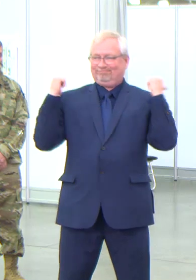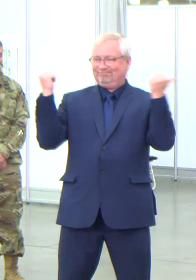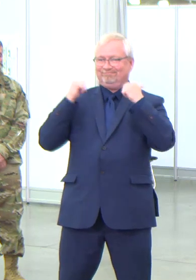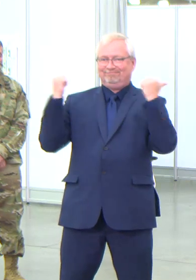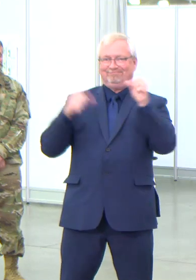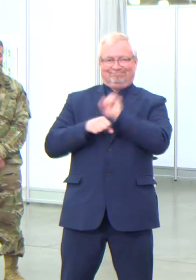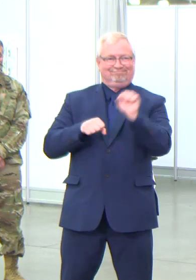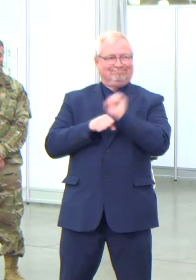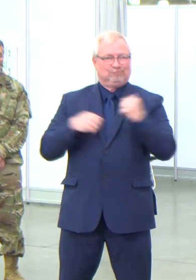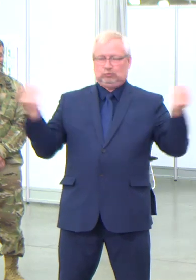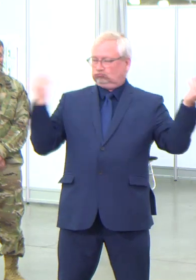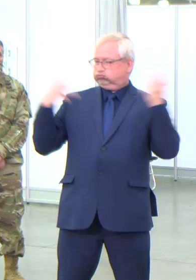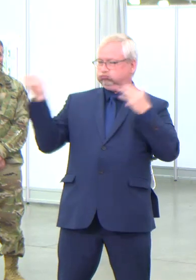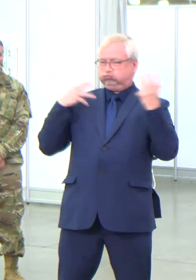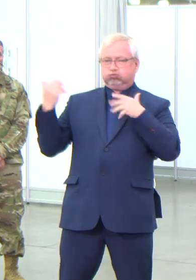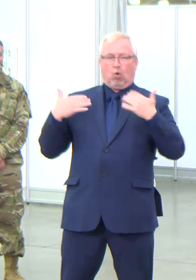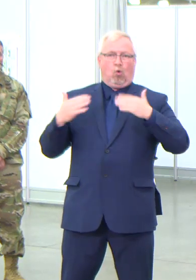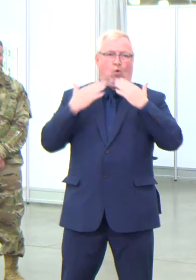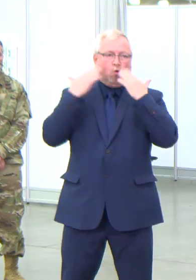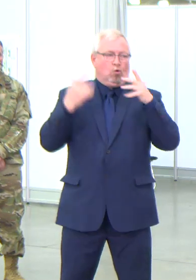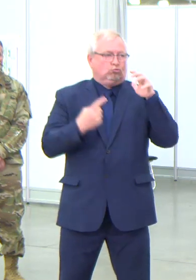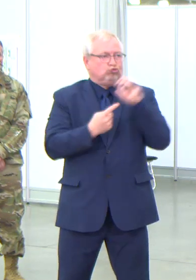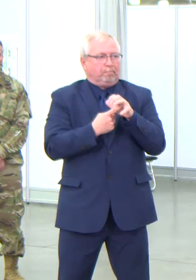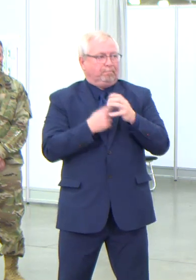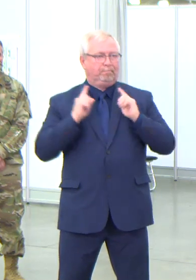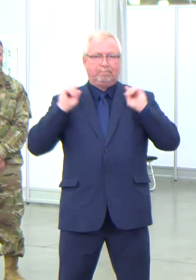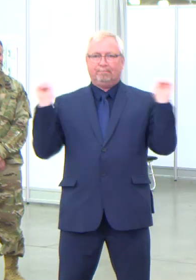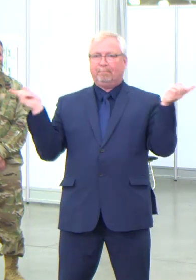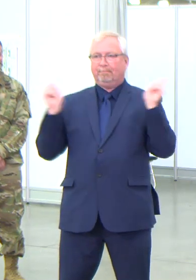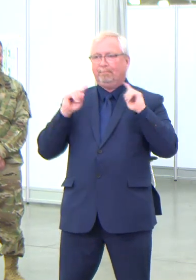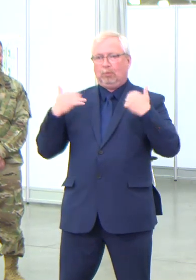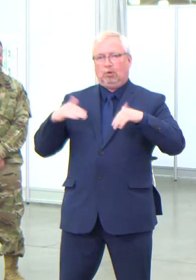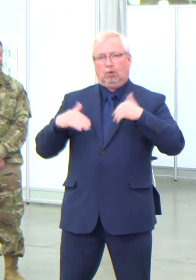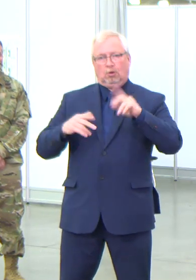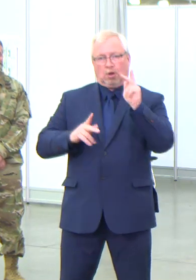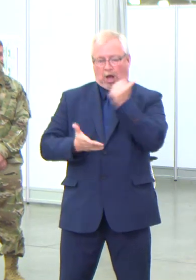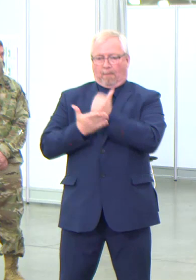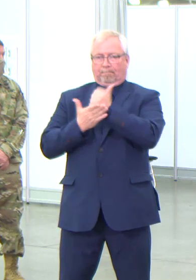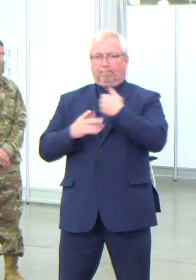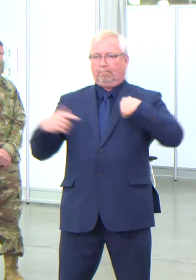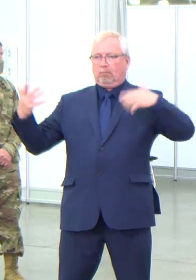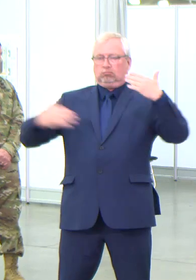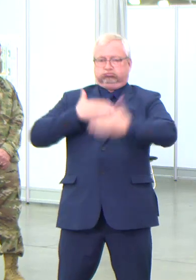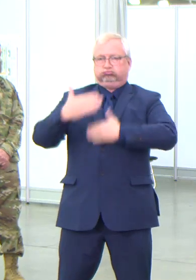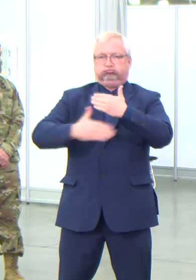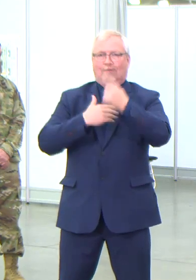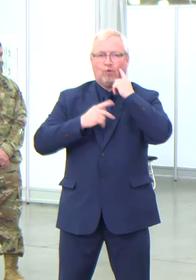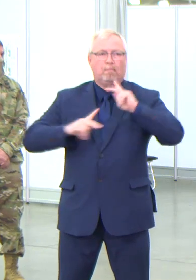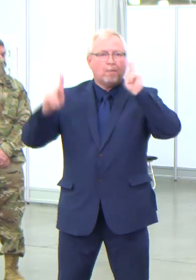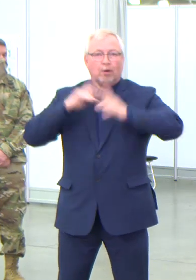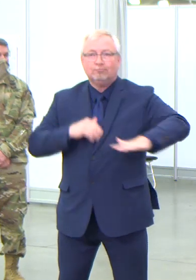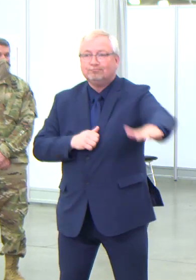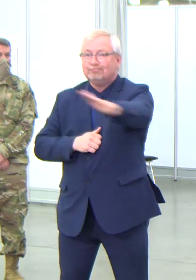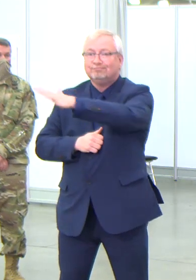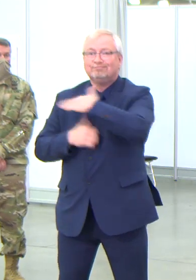every one of these folks is a superstar. They've been stepping up, and all of the people who work for them are incredible. We